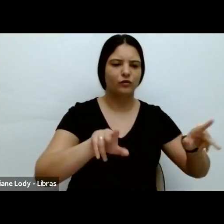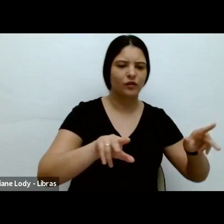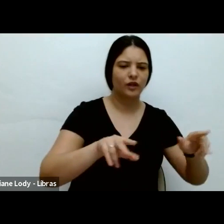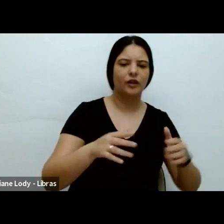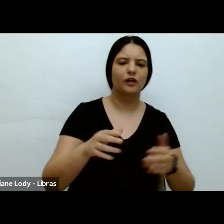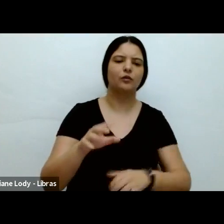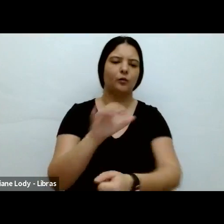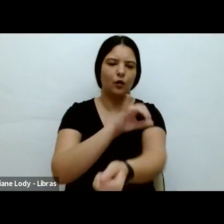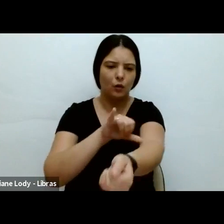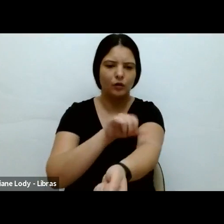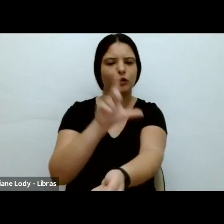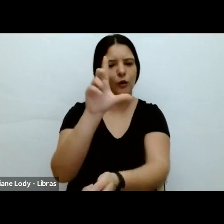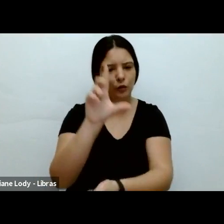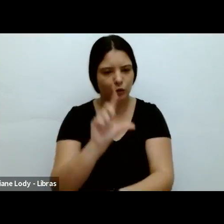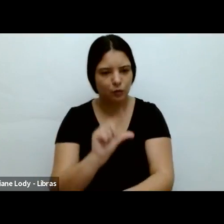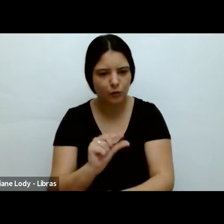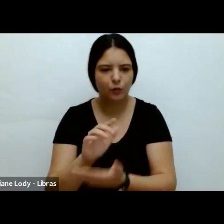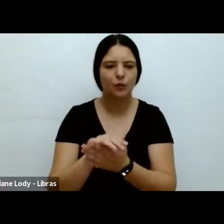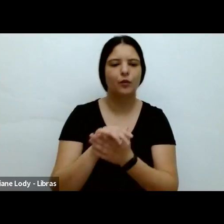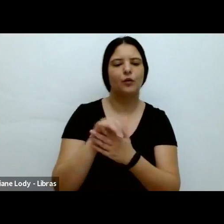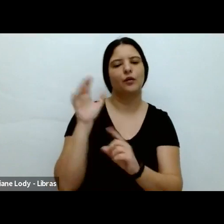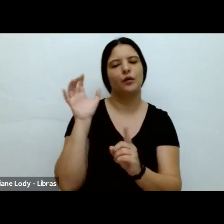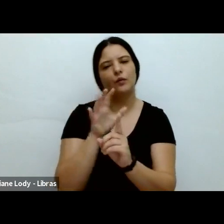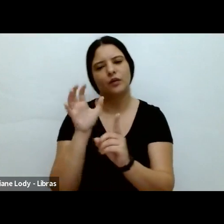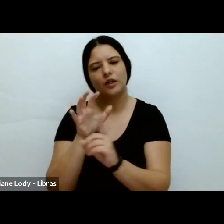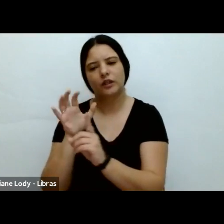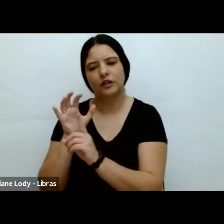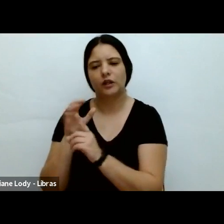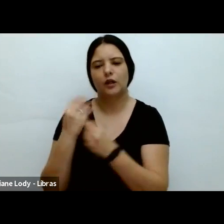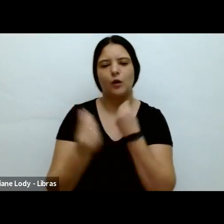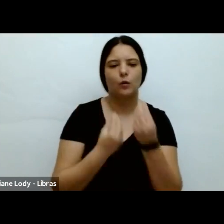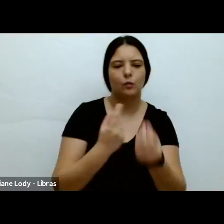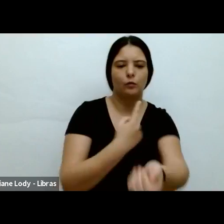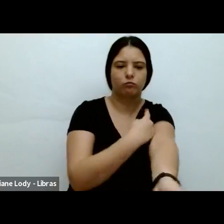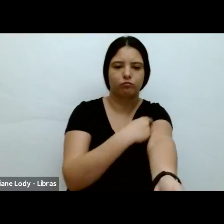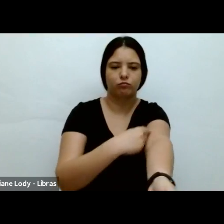Well, human